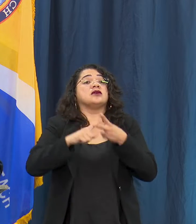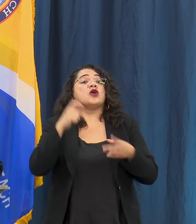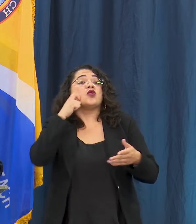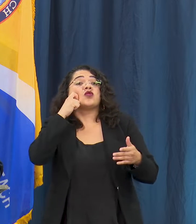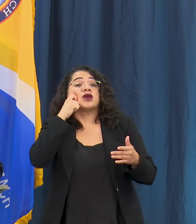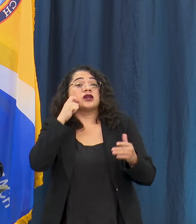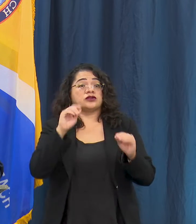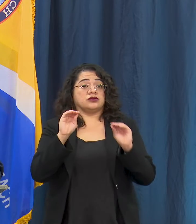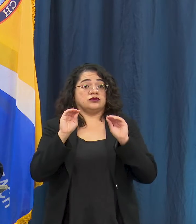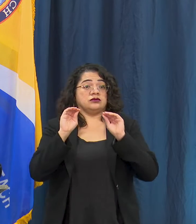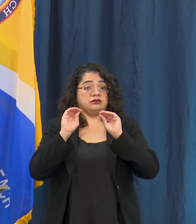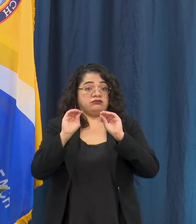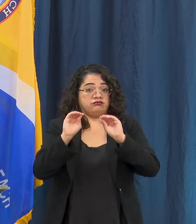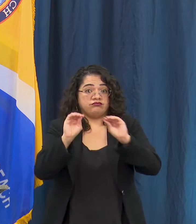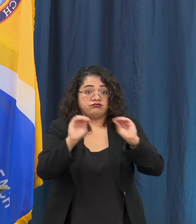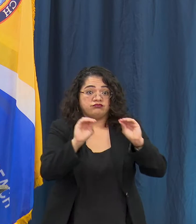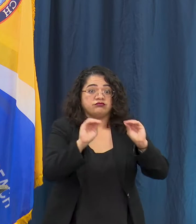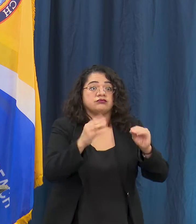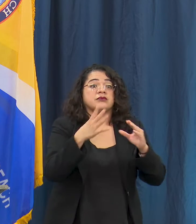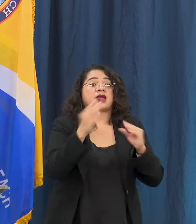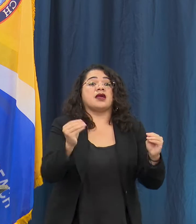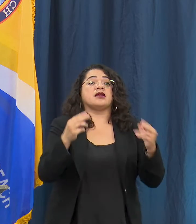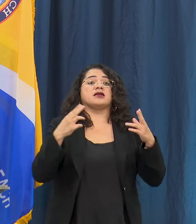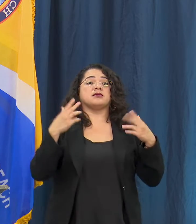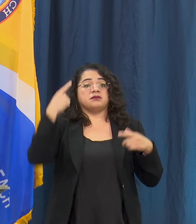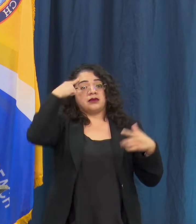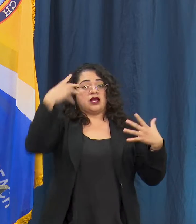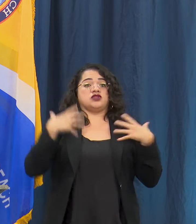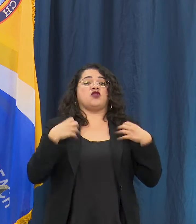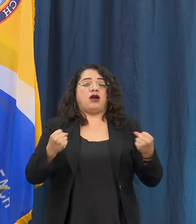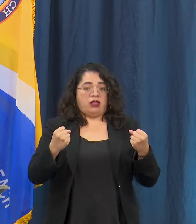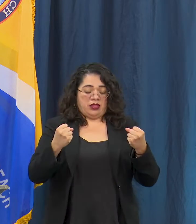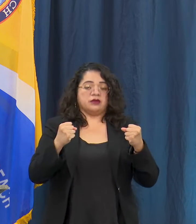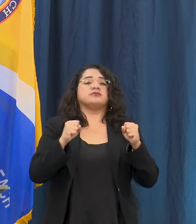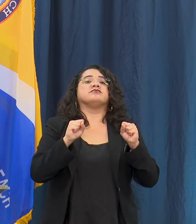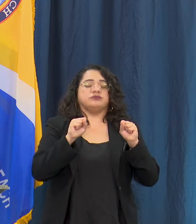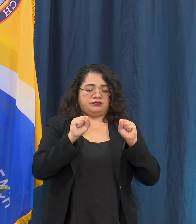cameras and we've seen officer-involved use of force decline.